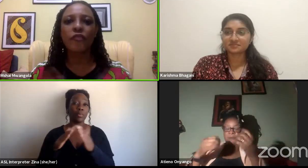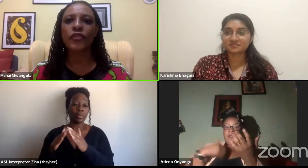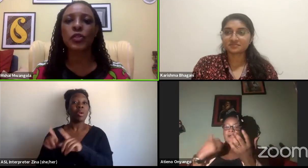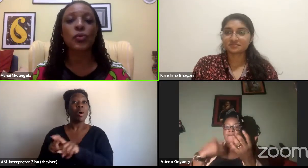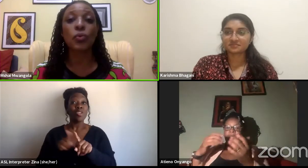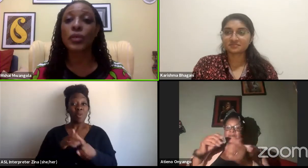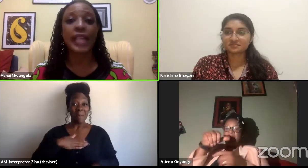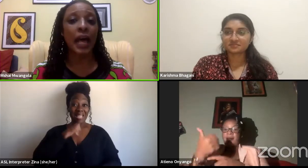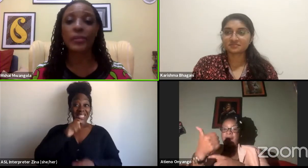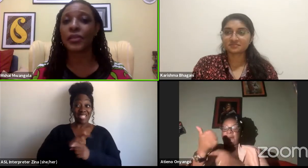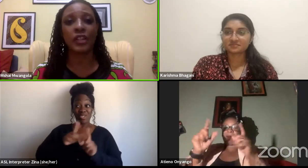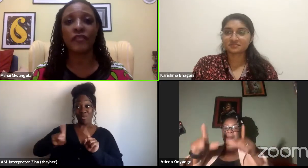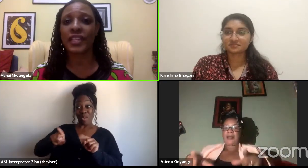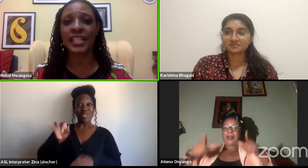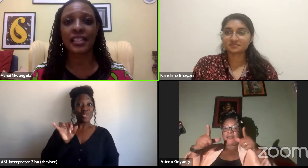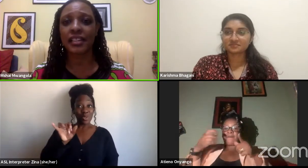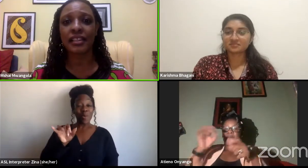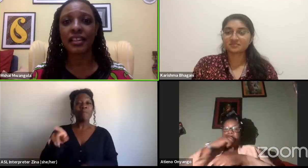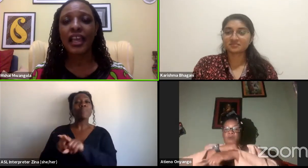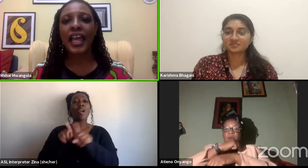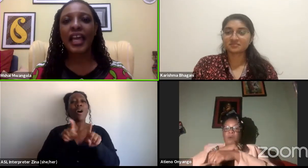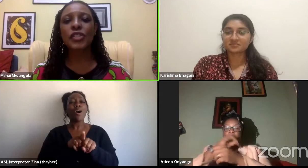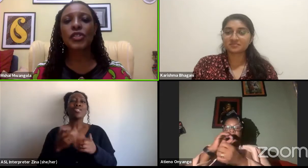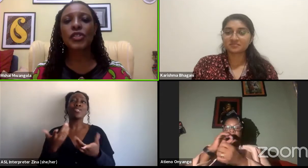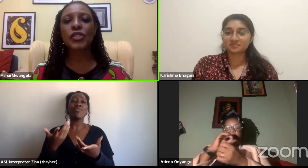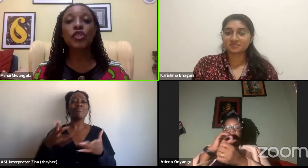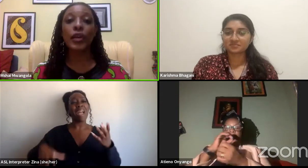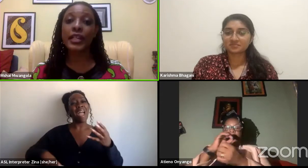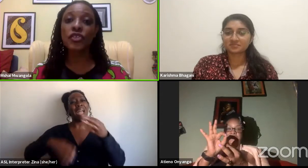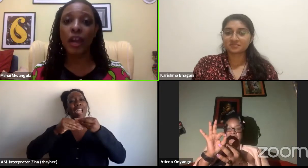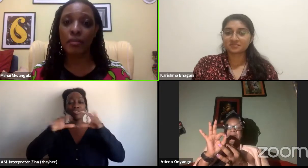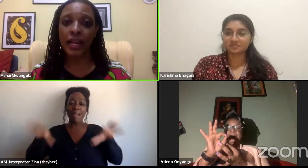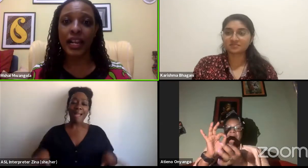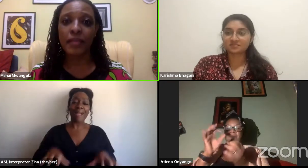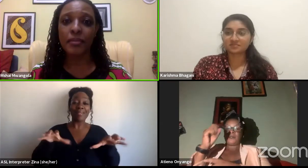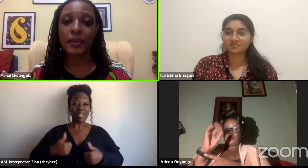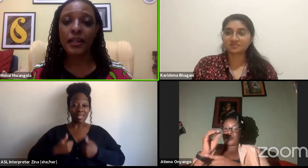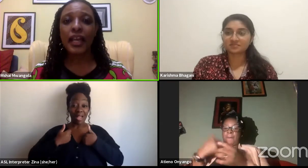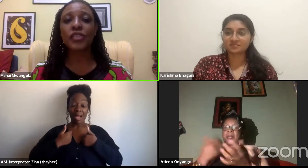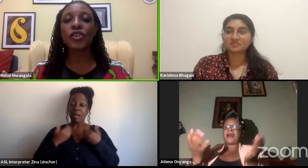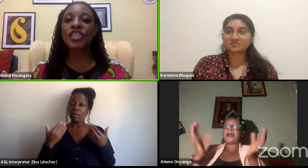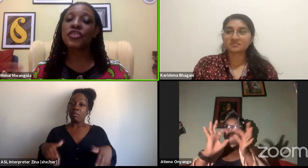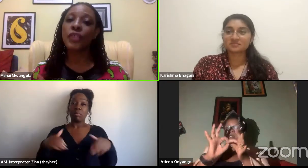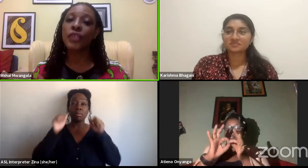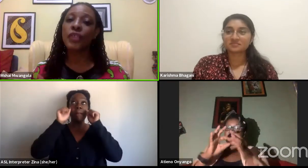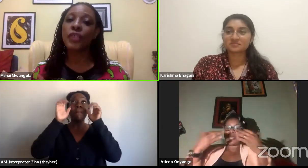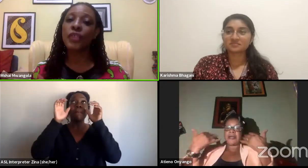of the school was absolutely fantastic. And so I joined drama club and not just drama club,